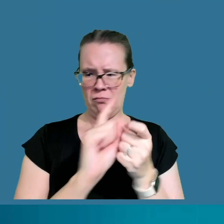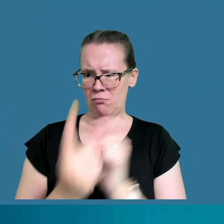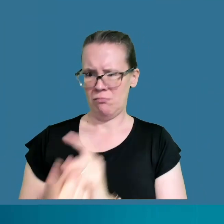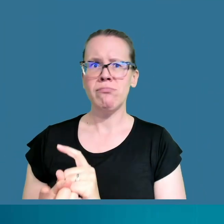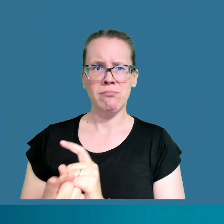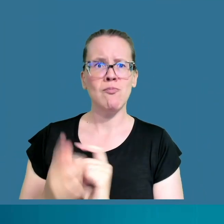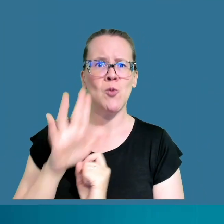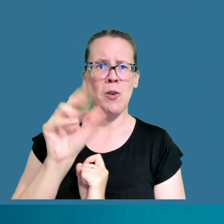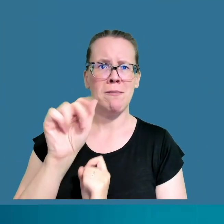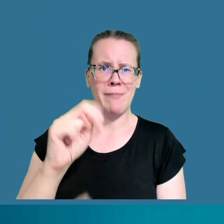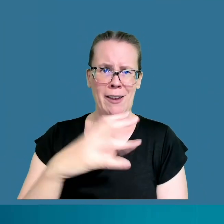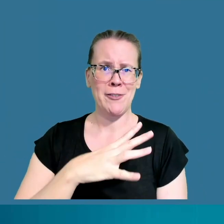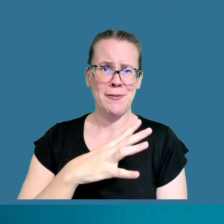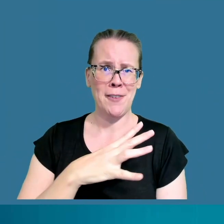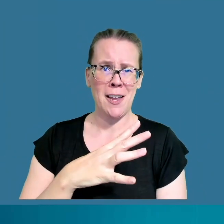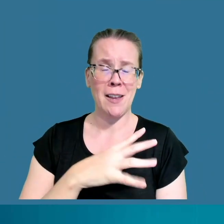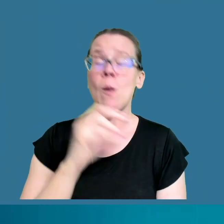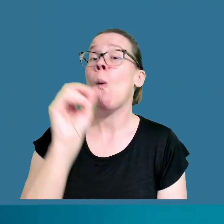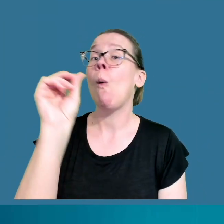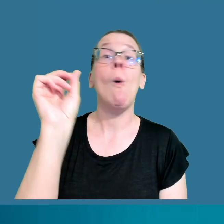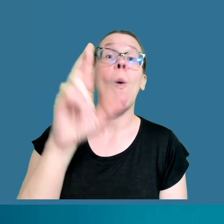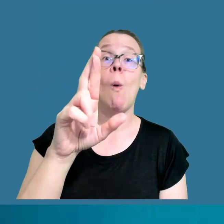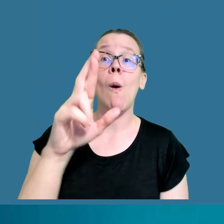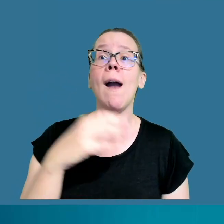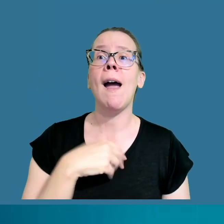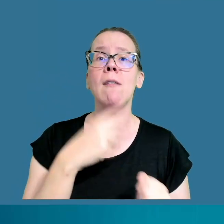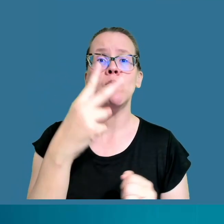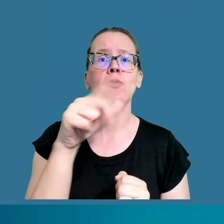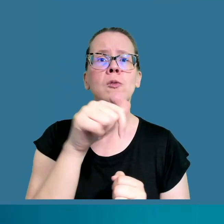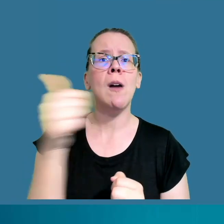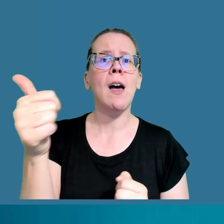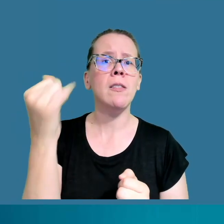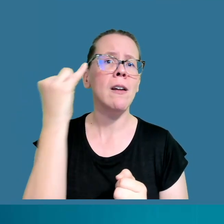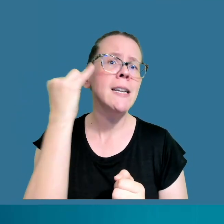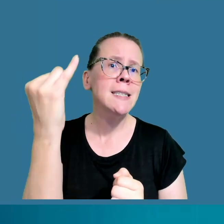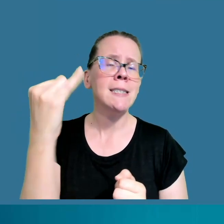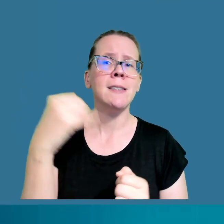these videos, and they will apply to any pattern that you want to make. Um...